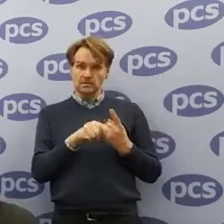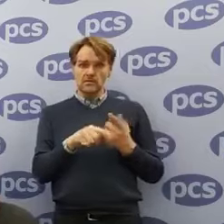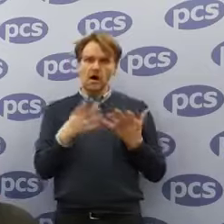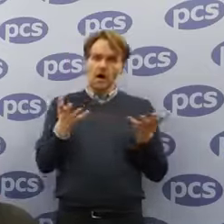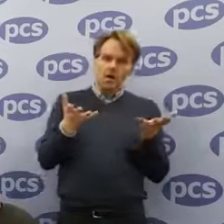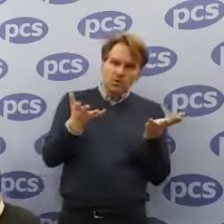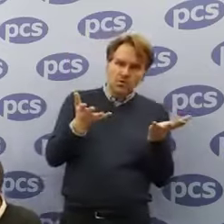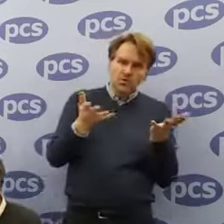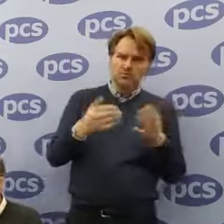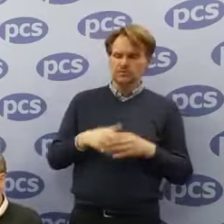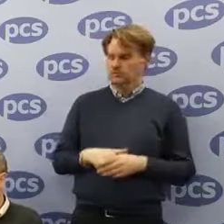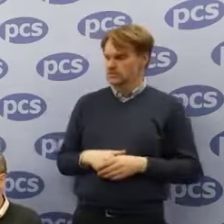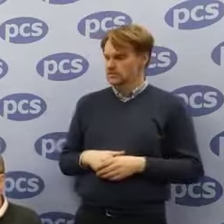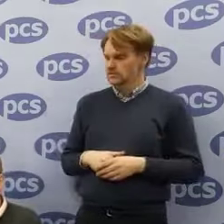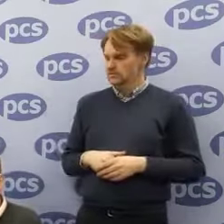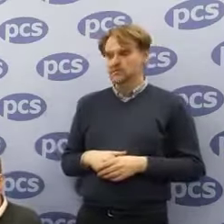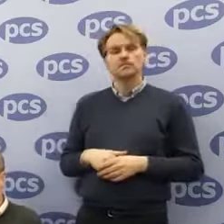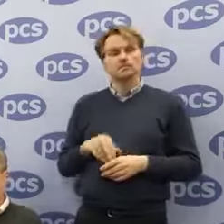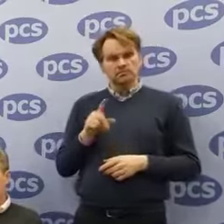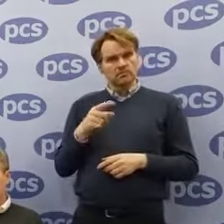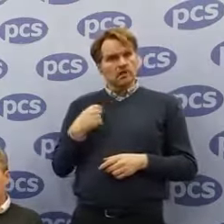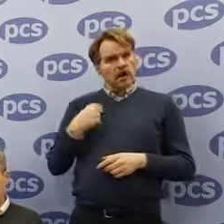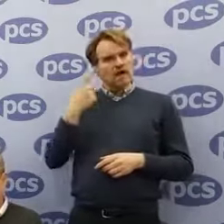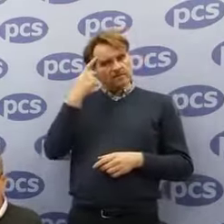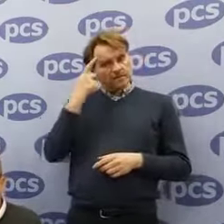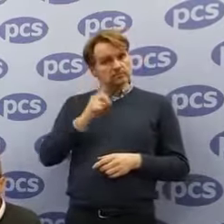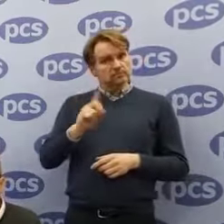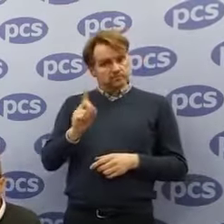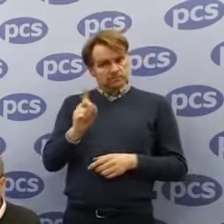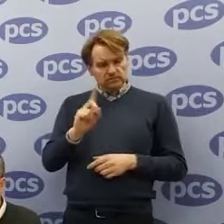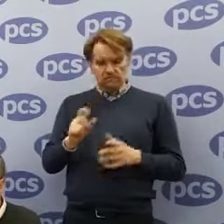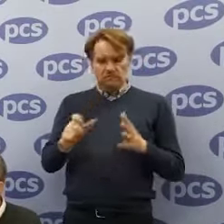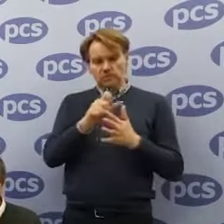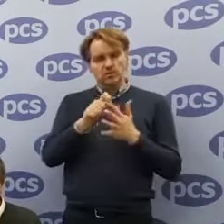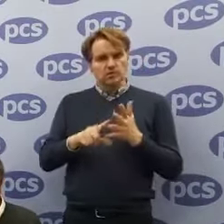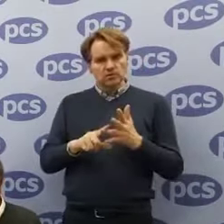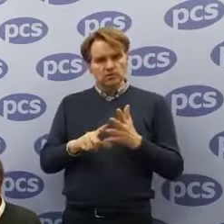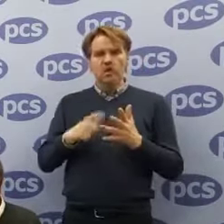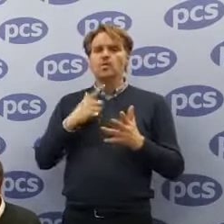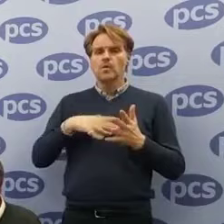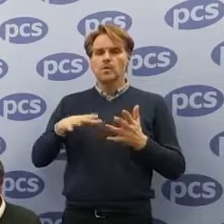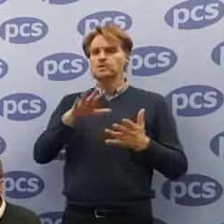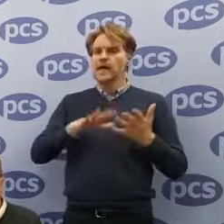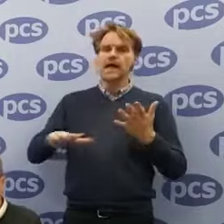but I think it would be useful if you could add to it, my view is what we're doing here is trying to get everybody a 10% pay rise I mean that's the first